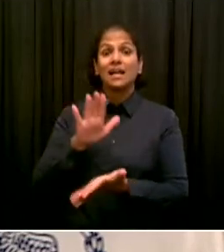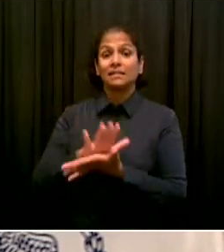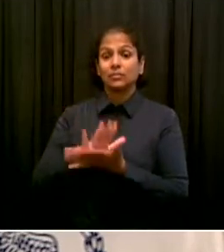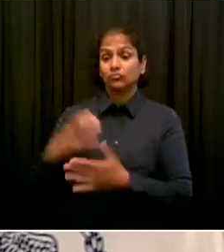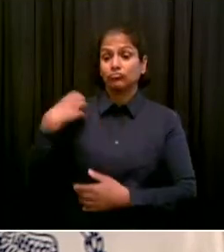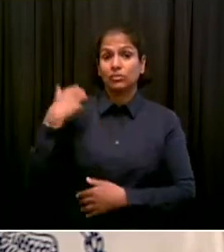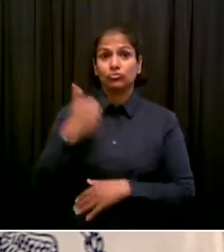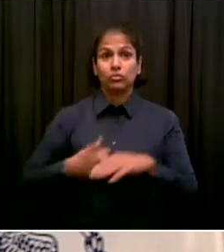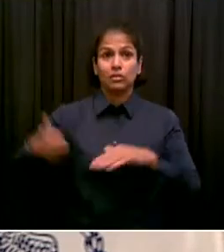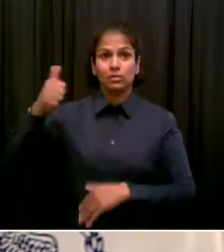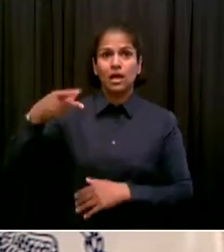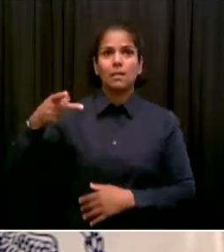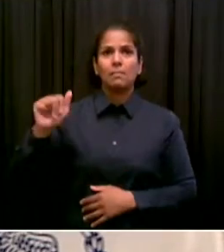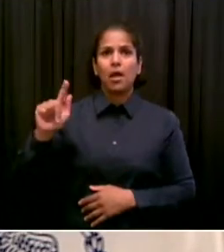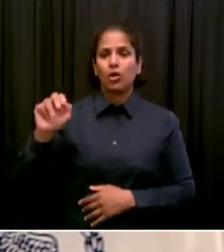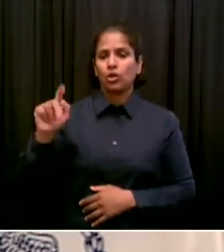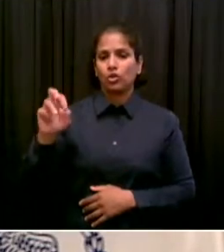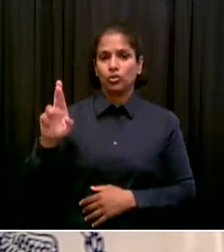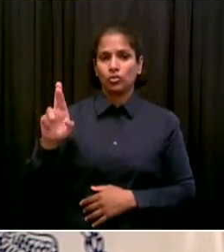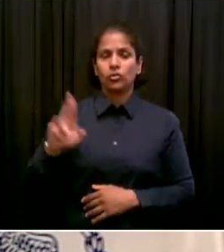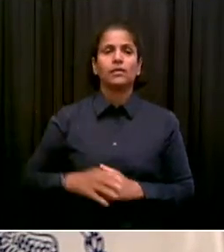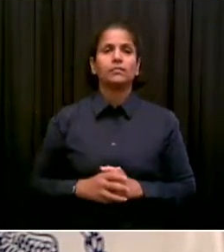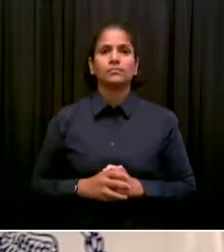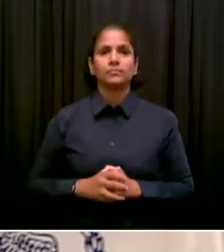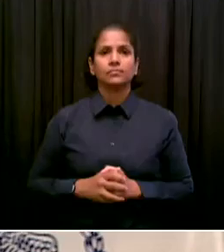COMMISSIONER, DR. MITCH KATZ